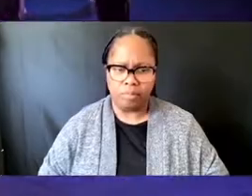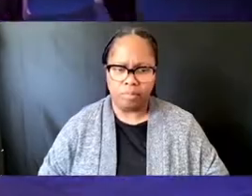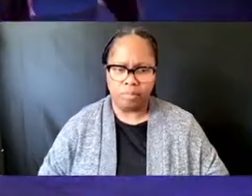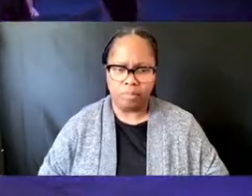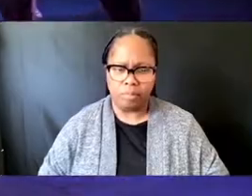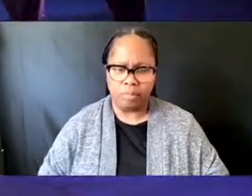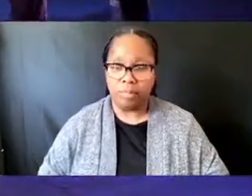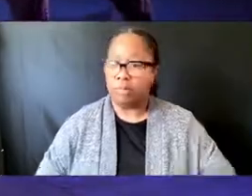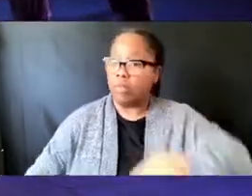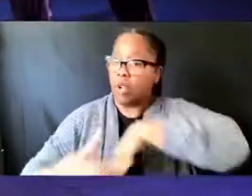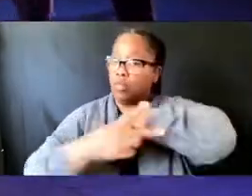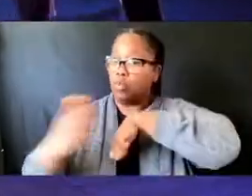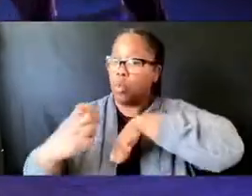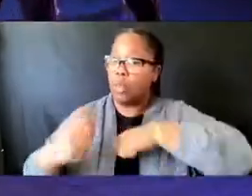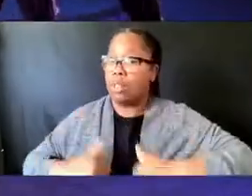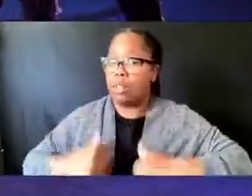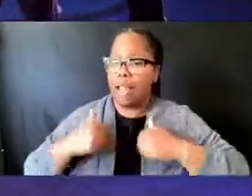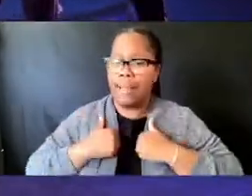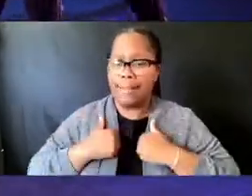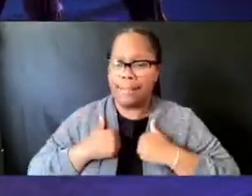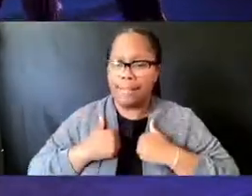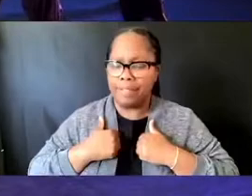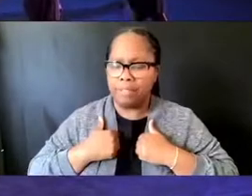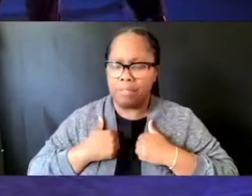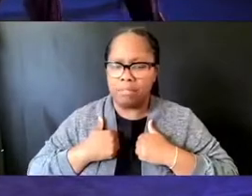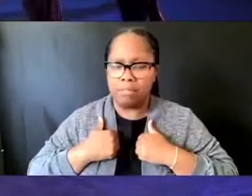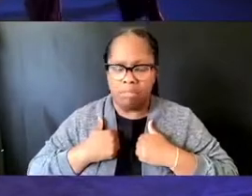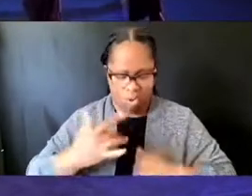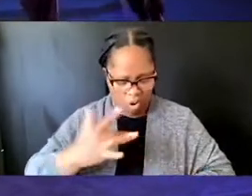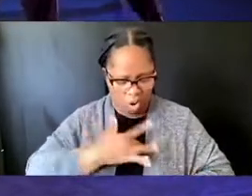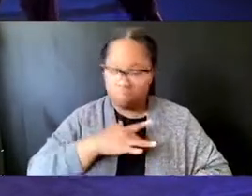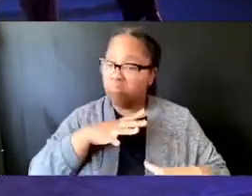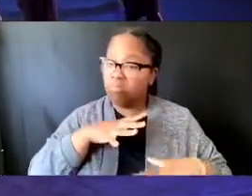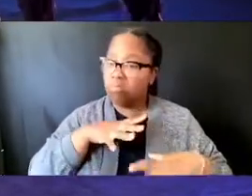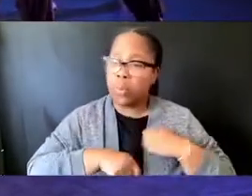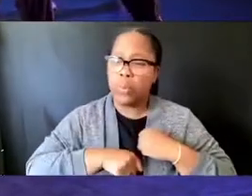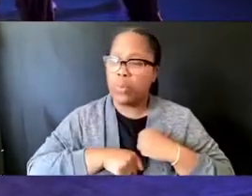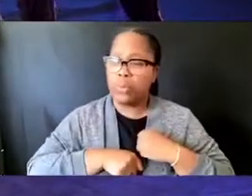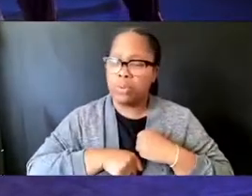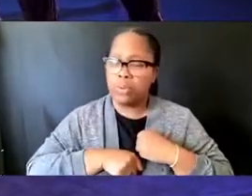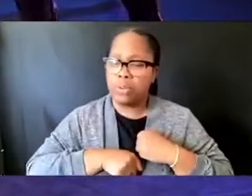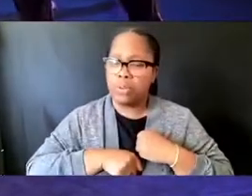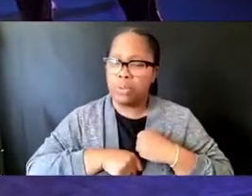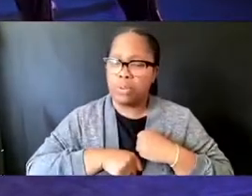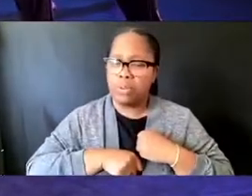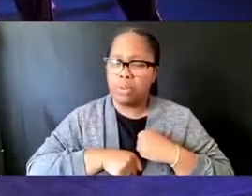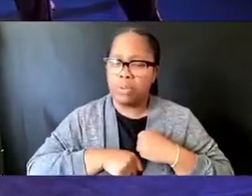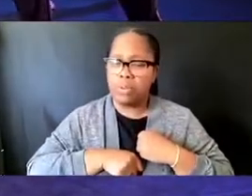Stolen lives. Broken hearts. Depleted souls.